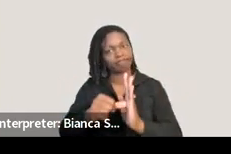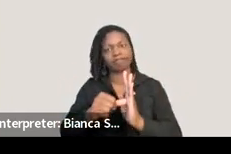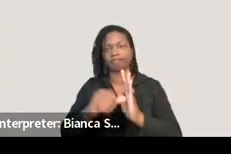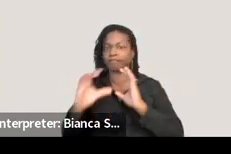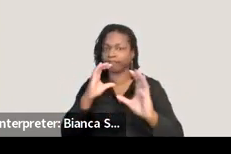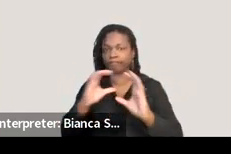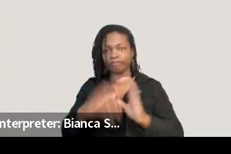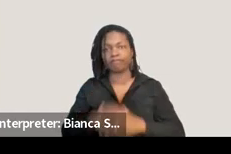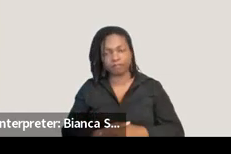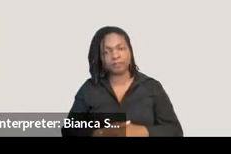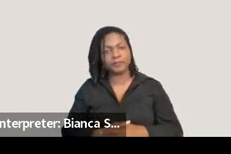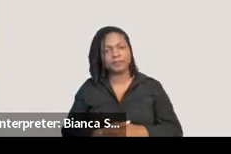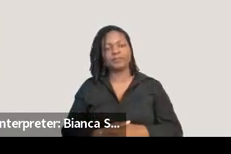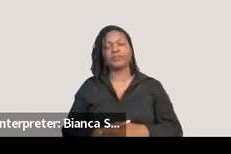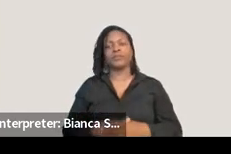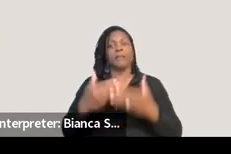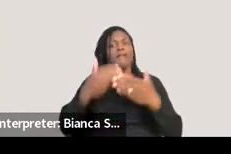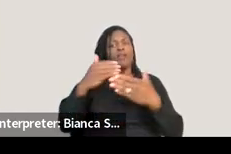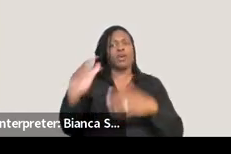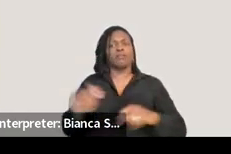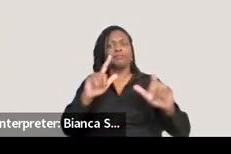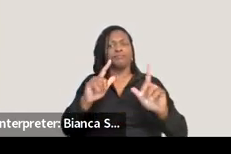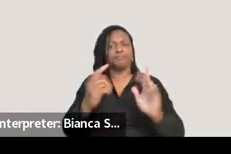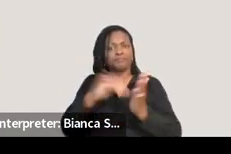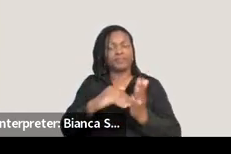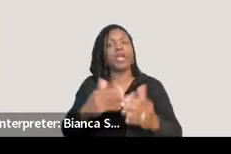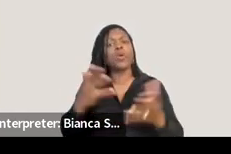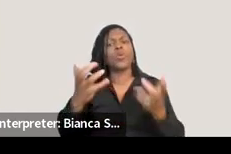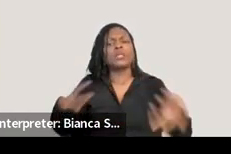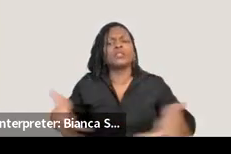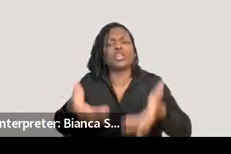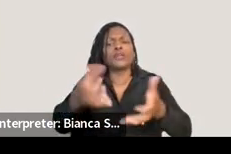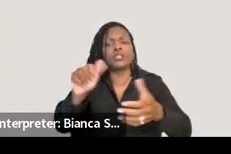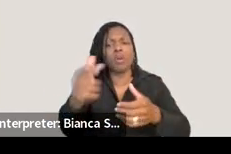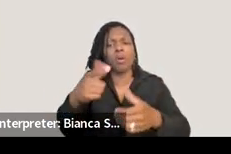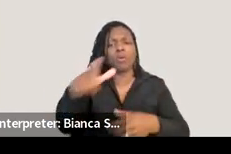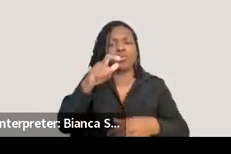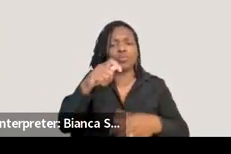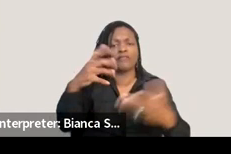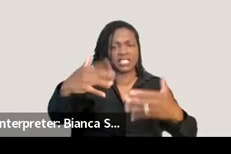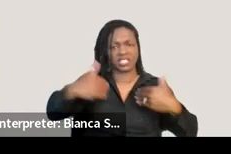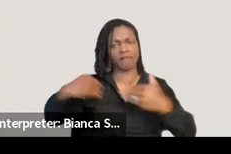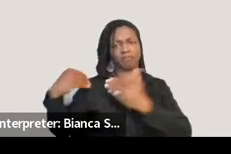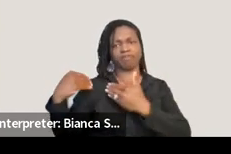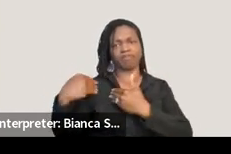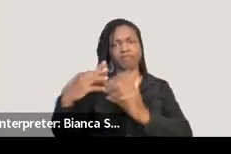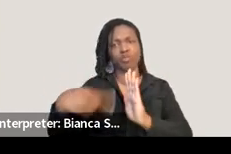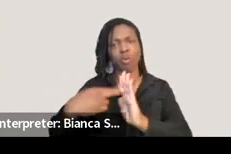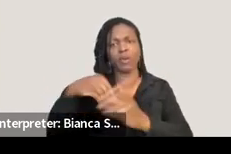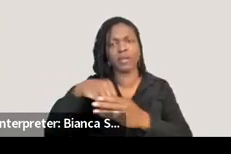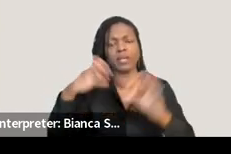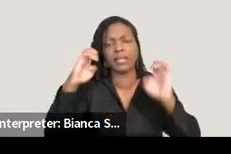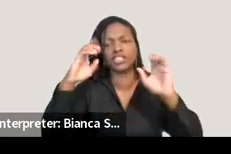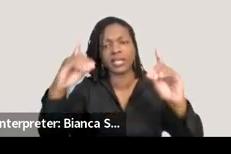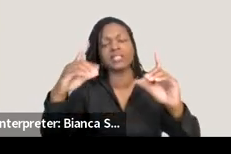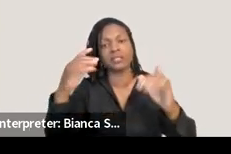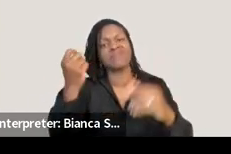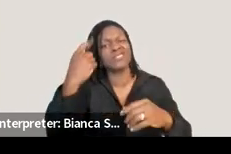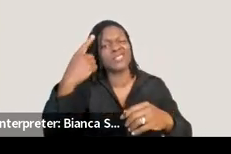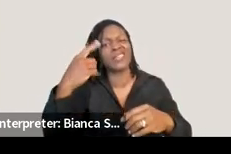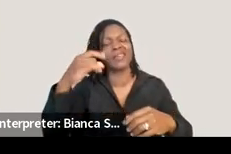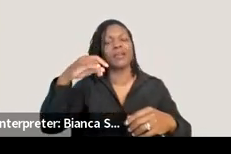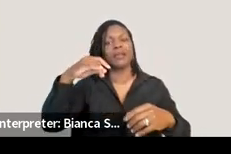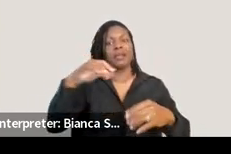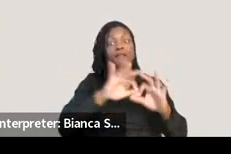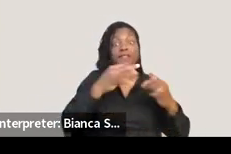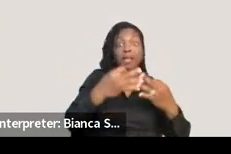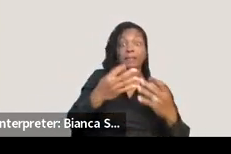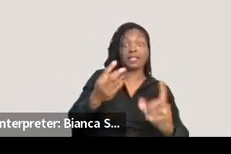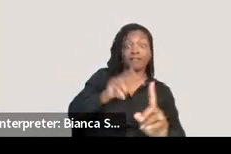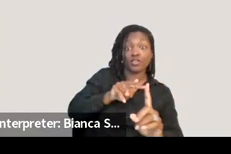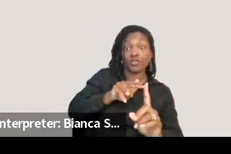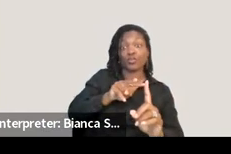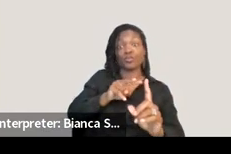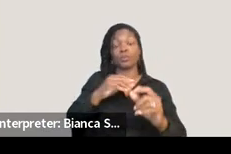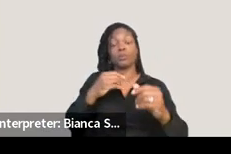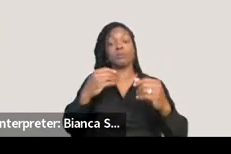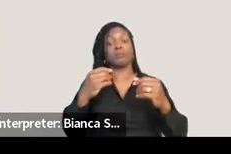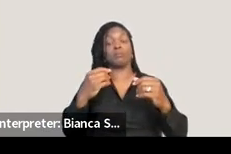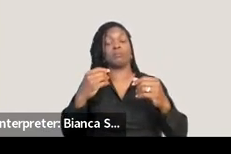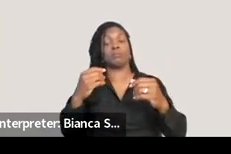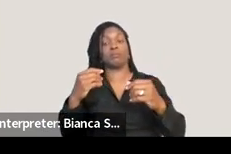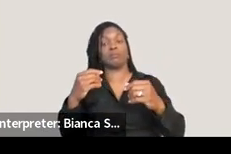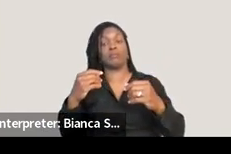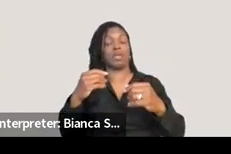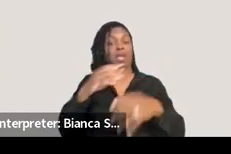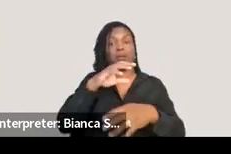To encourage everyone that works under school support to understand that every family's expectations may look different. And every family's views about their involvement might be different, right?